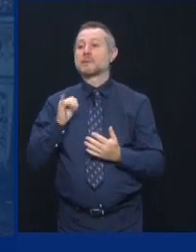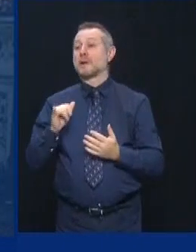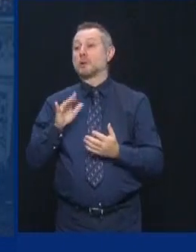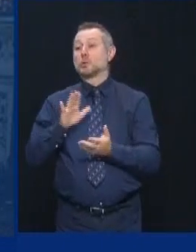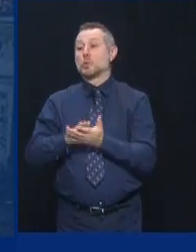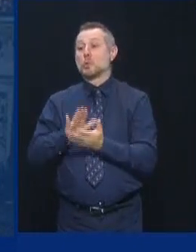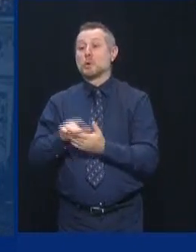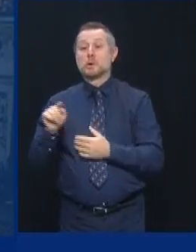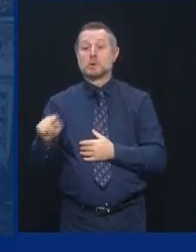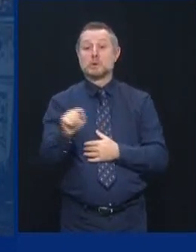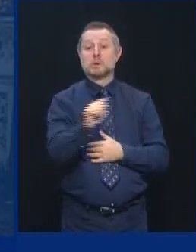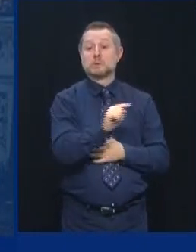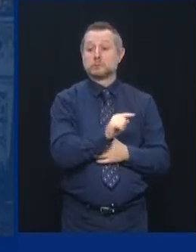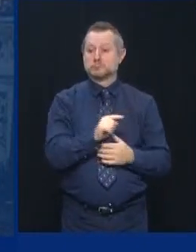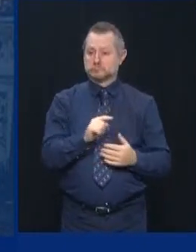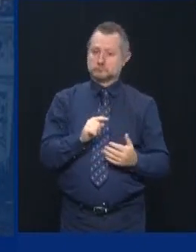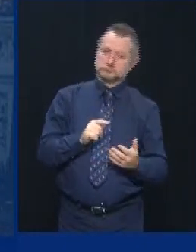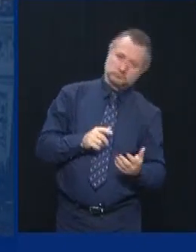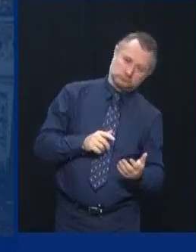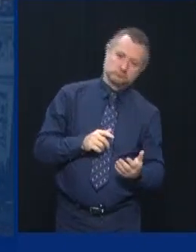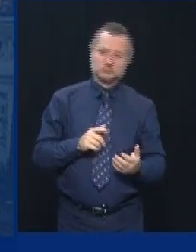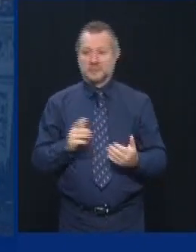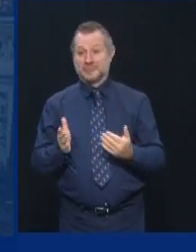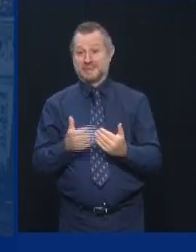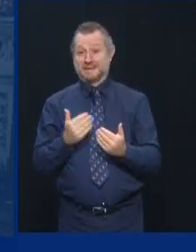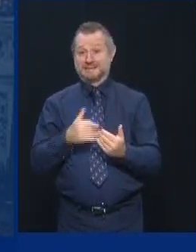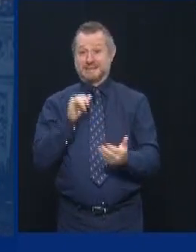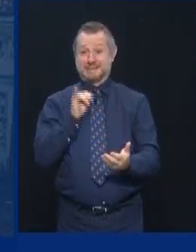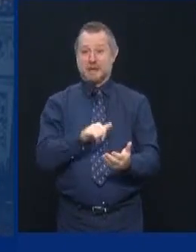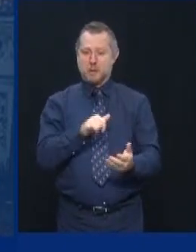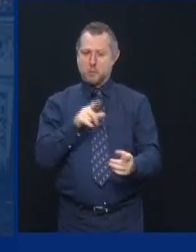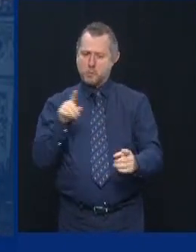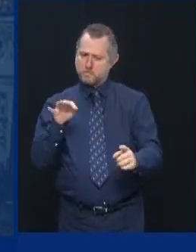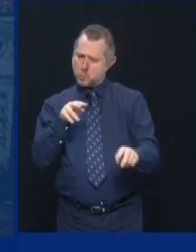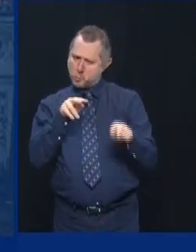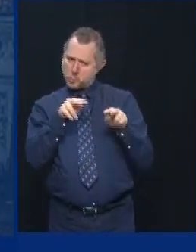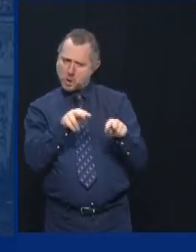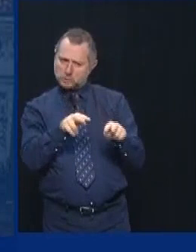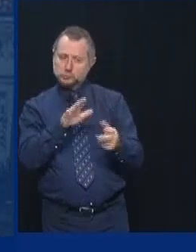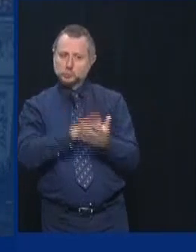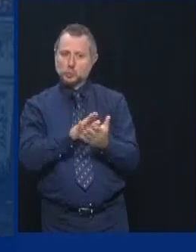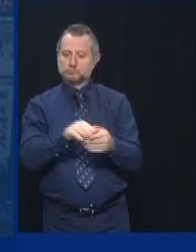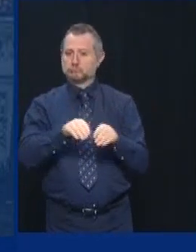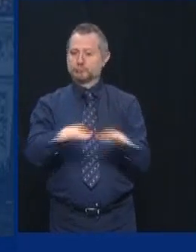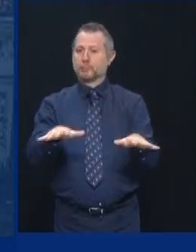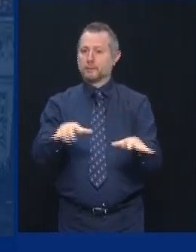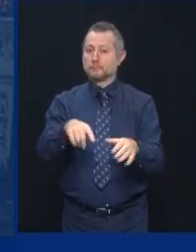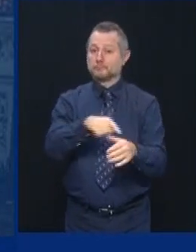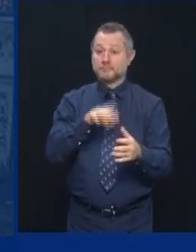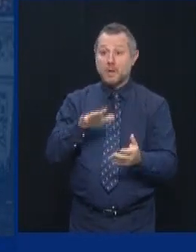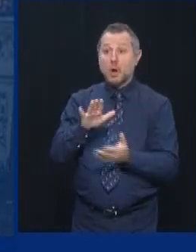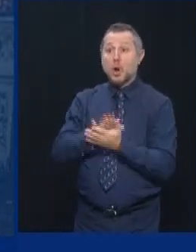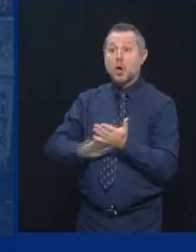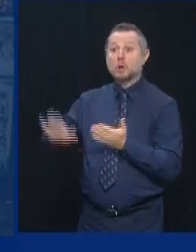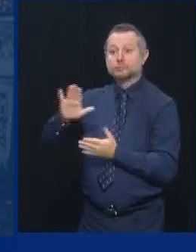FLU SEASON. SCHOOLS OPEN. SCHOOLS OPENING.